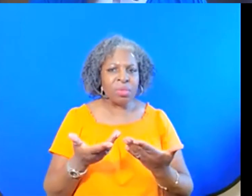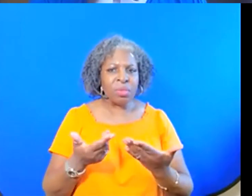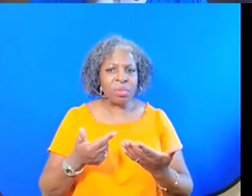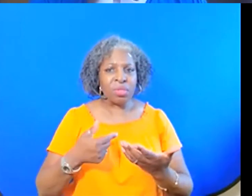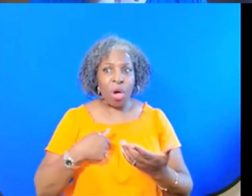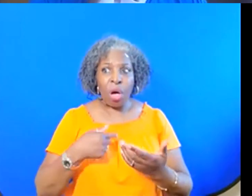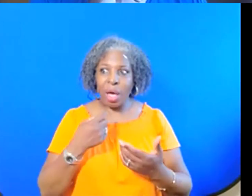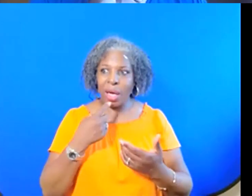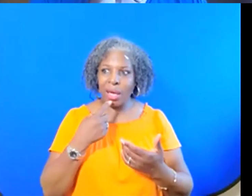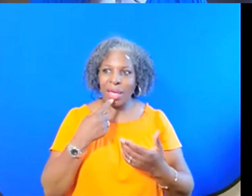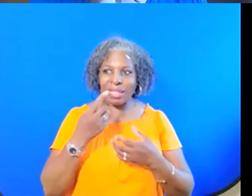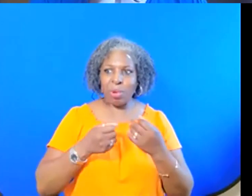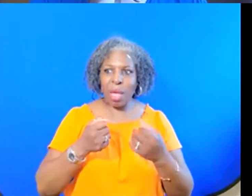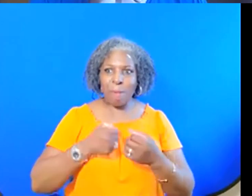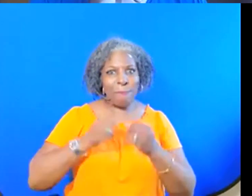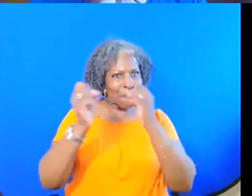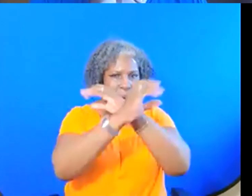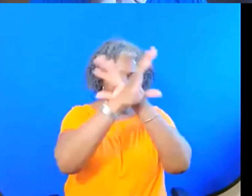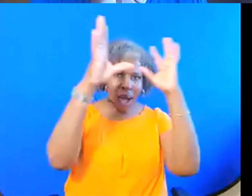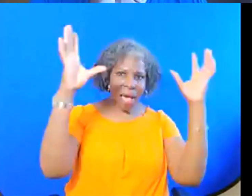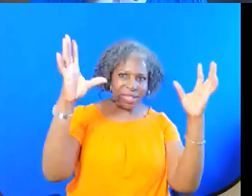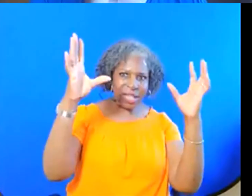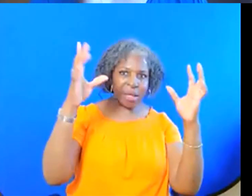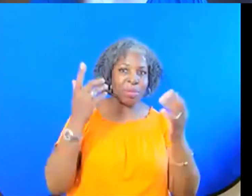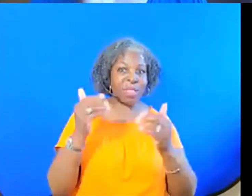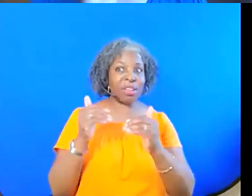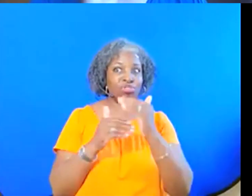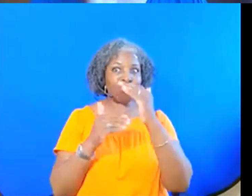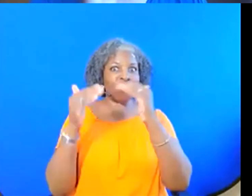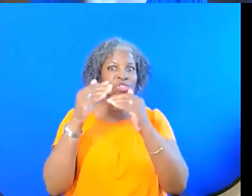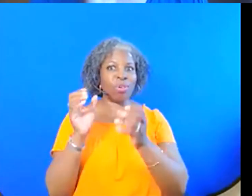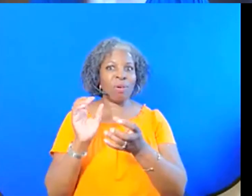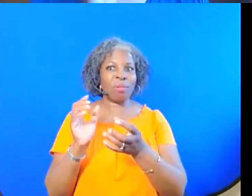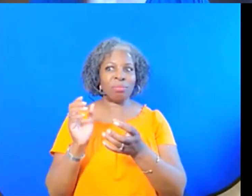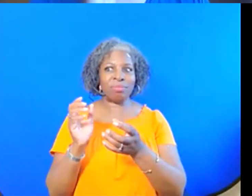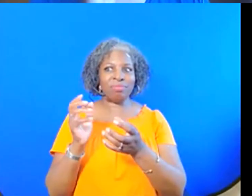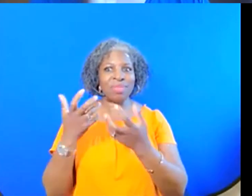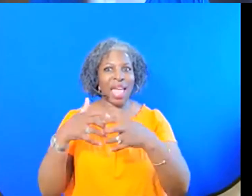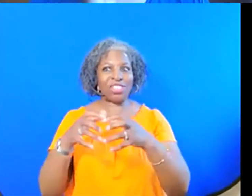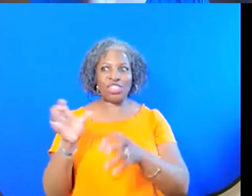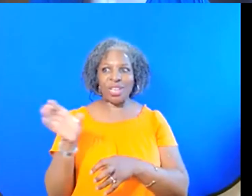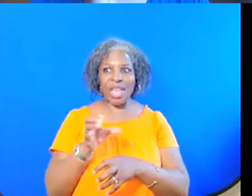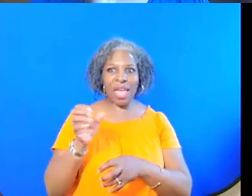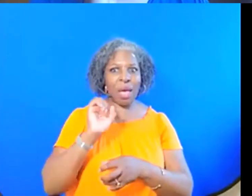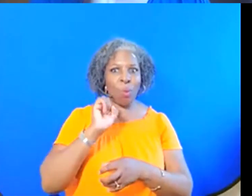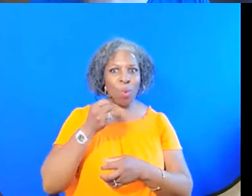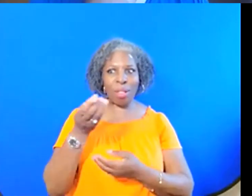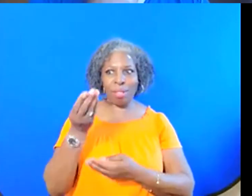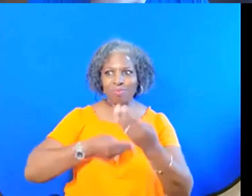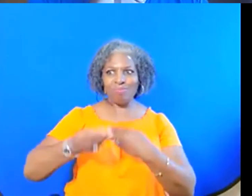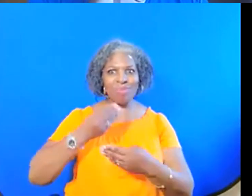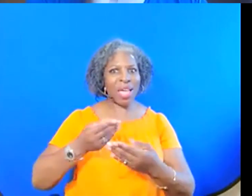And then a structural engineer will come in and say, well, yeah, this is kind of like sound, a sound practical idea as well.